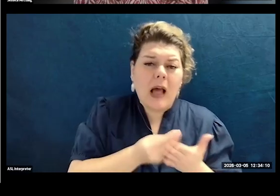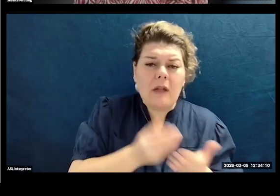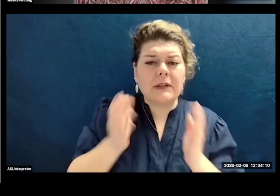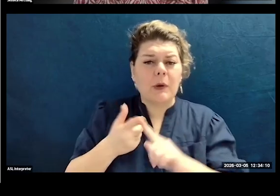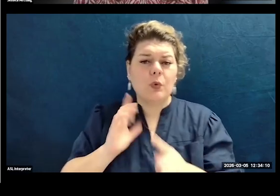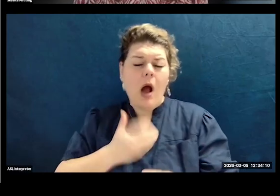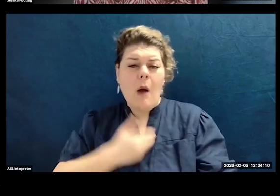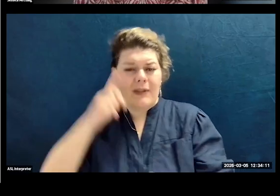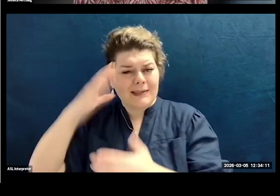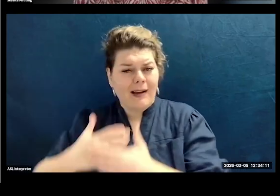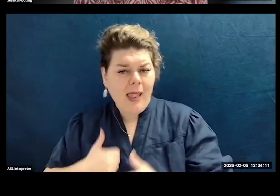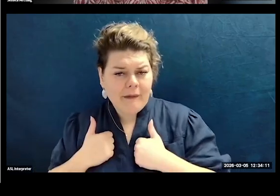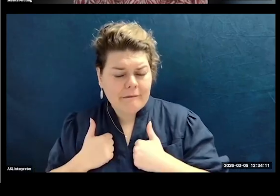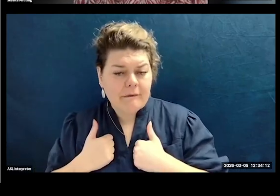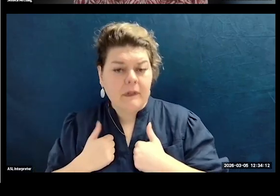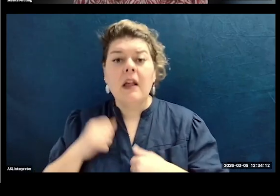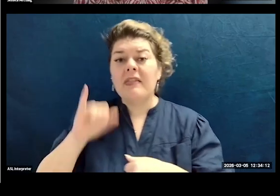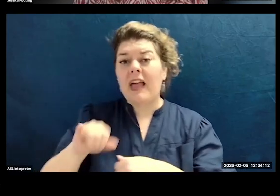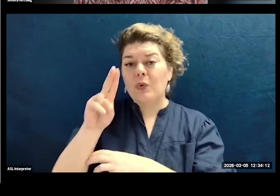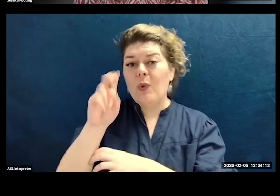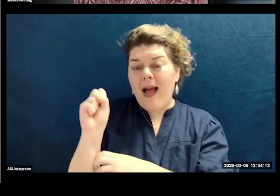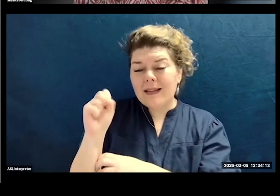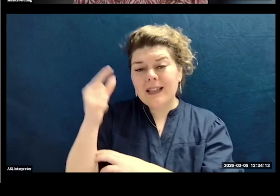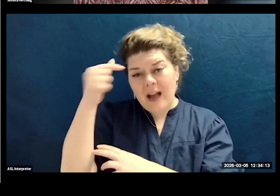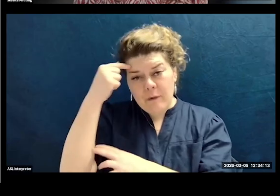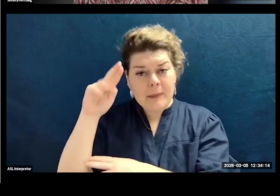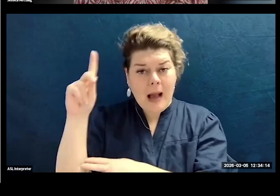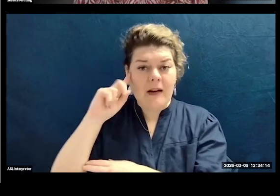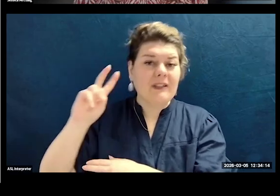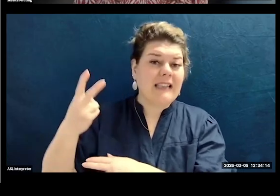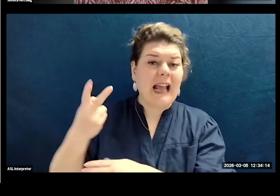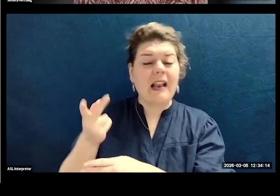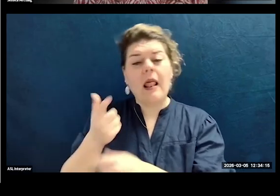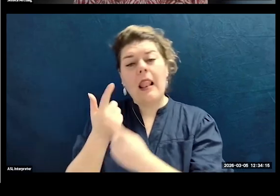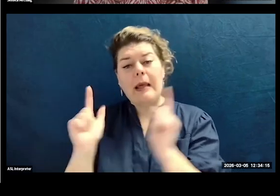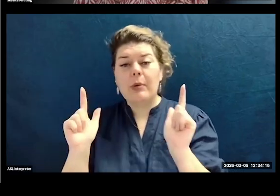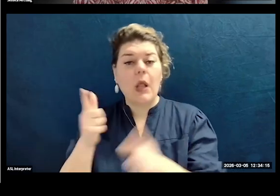Buy a United States government bond of the 2nd Liberty Loan of 1917."